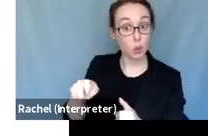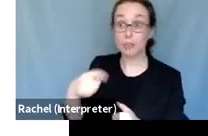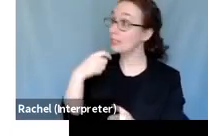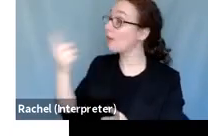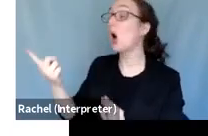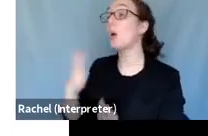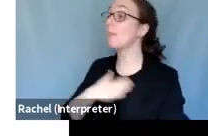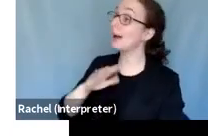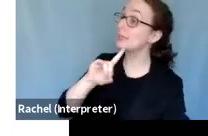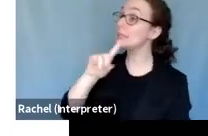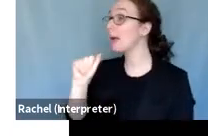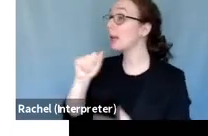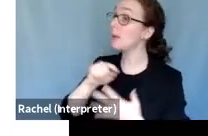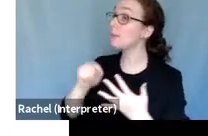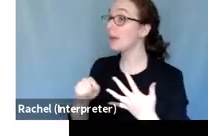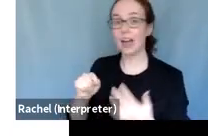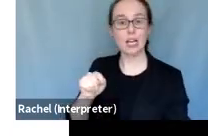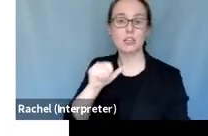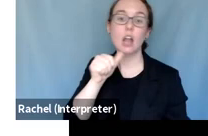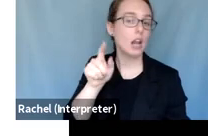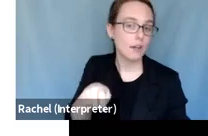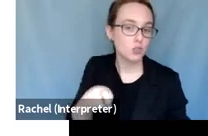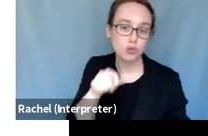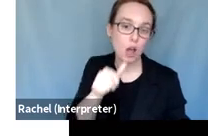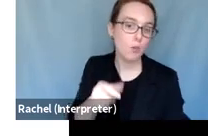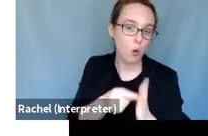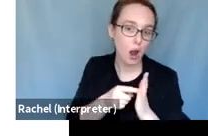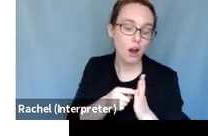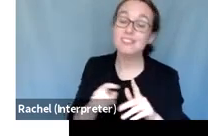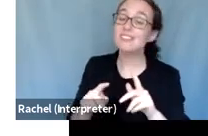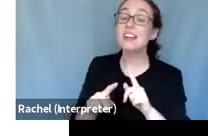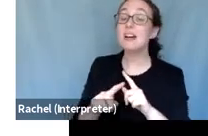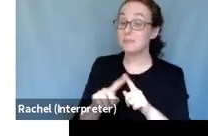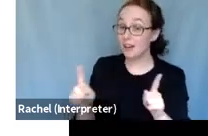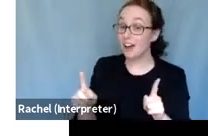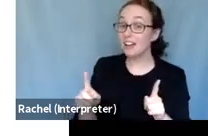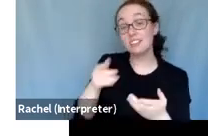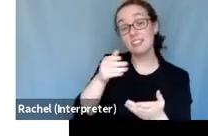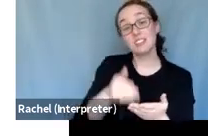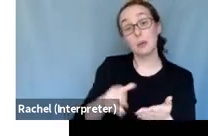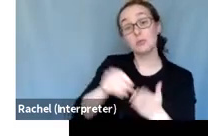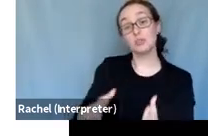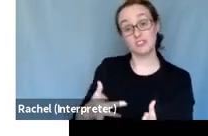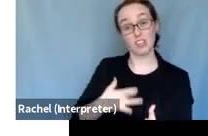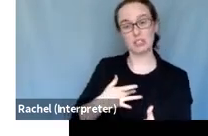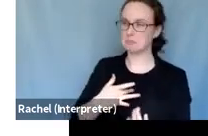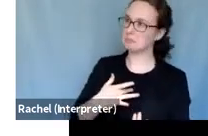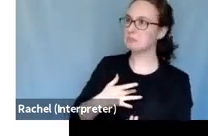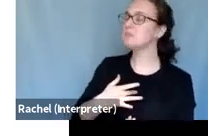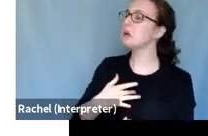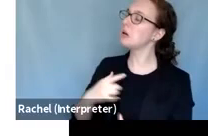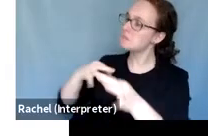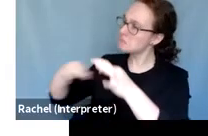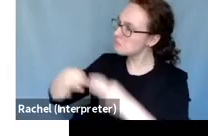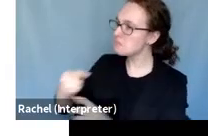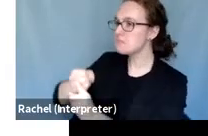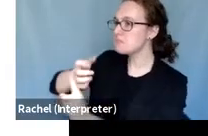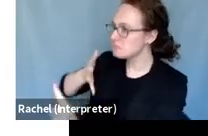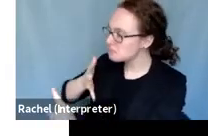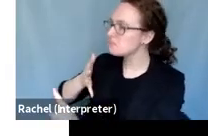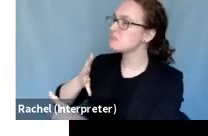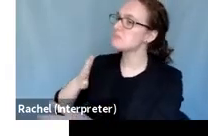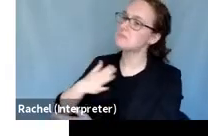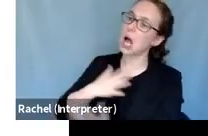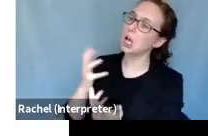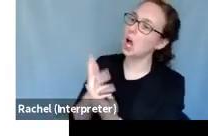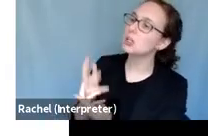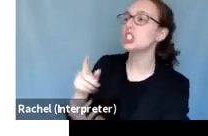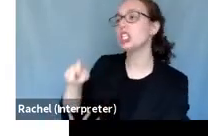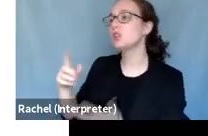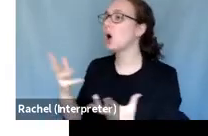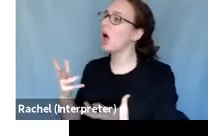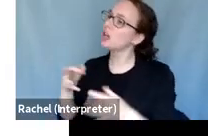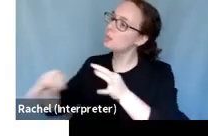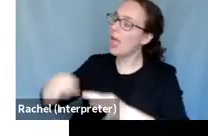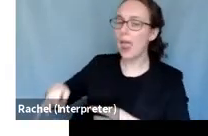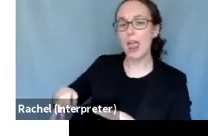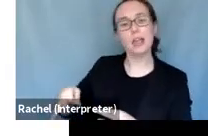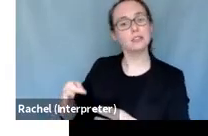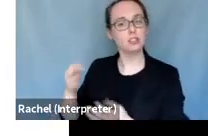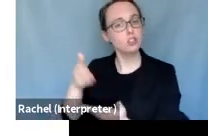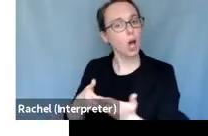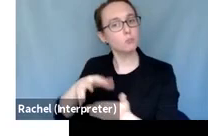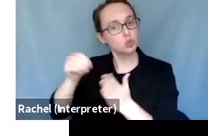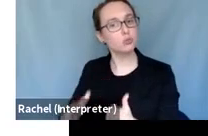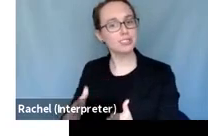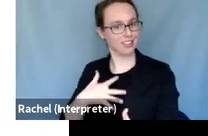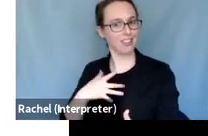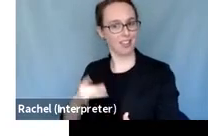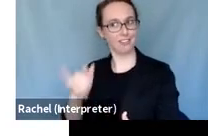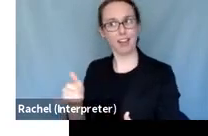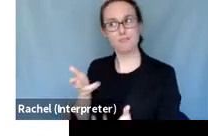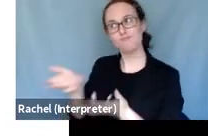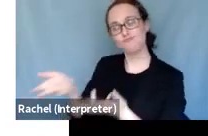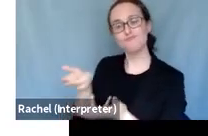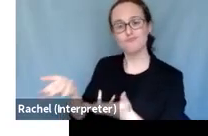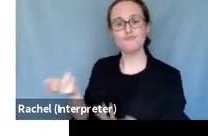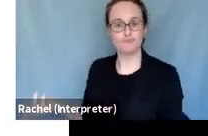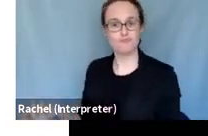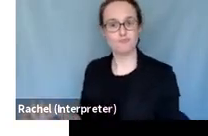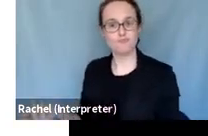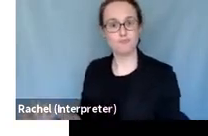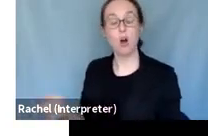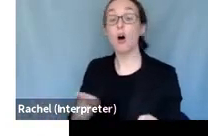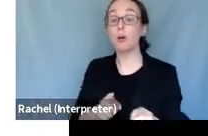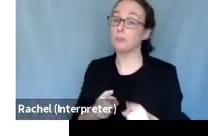Sage Talbot: But it has been found helpful for students to just discuss their learning styles and needs and kind of go over their accommodations and what they plan to use for the semester. And it's also a good way to just confirm that instructors did in fact get your faculty notification letter.